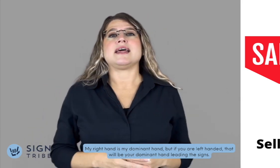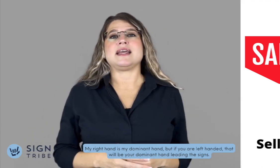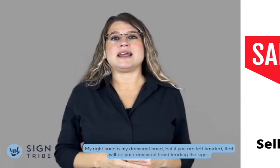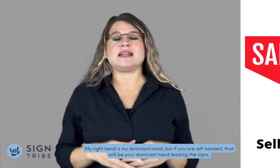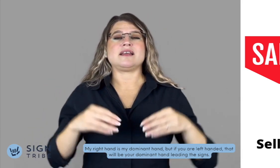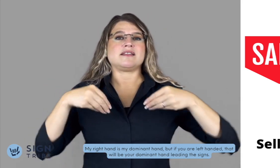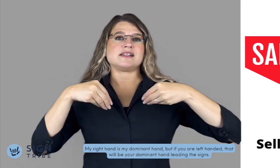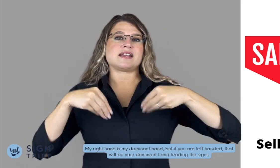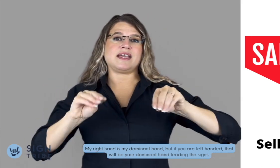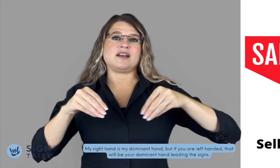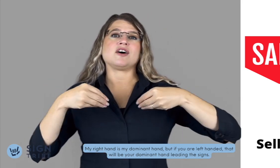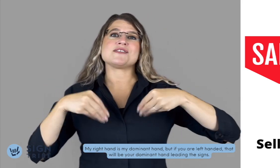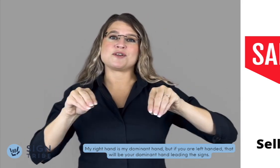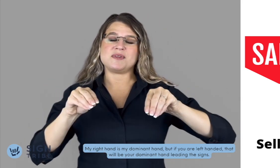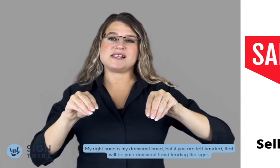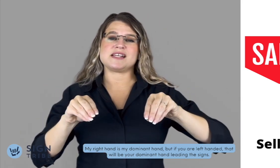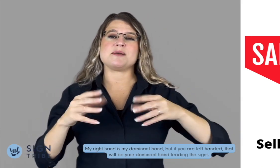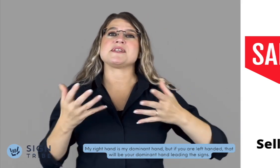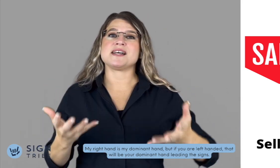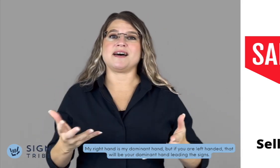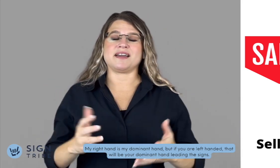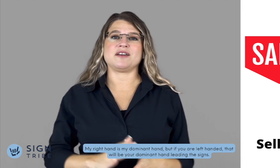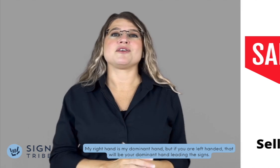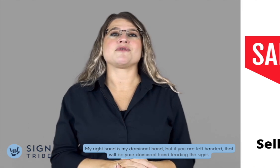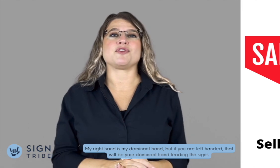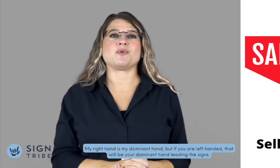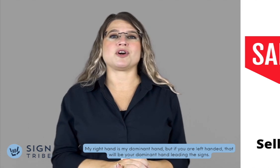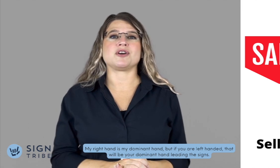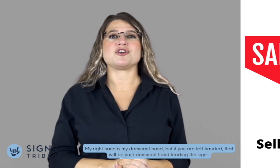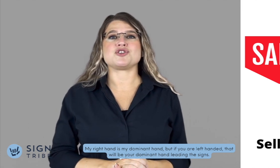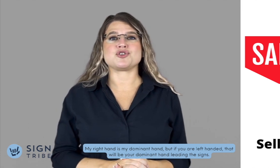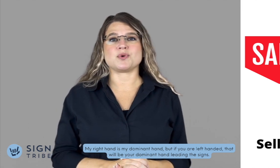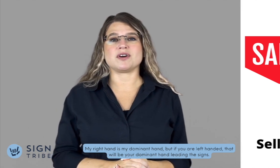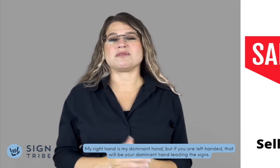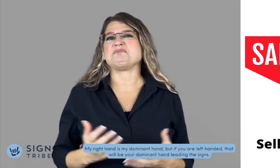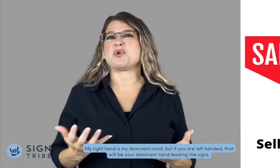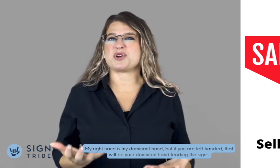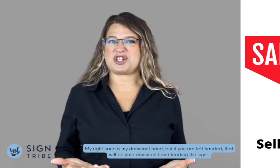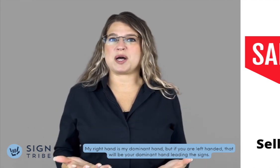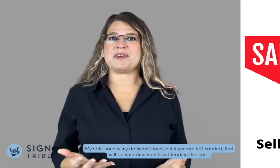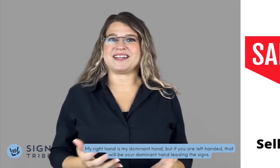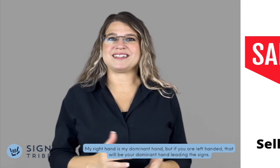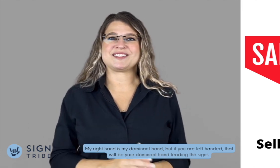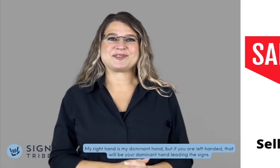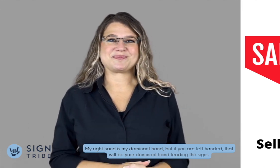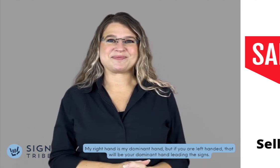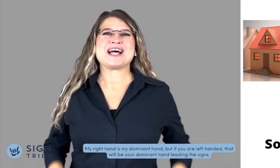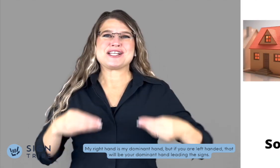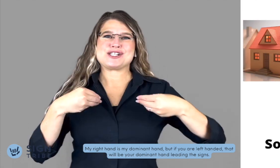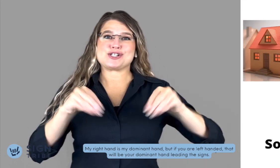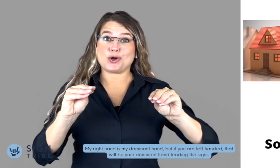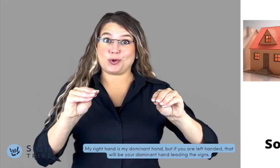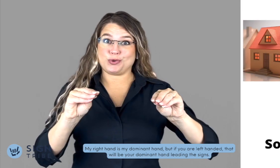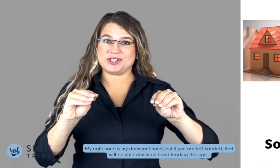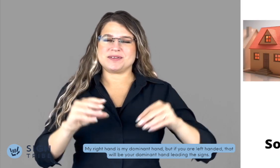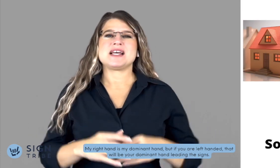And again, this can also be the same sign for the word store or shopping. Sold.